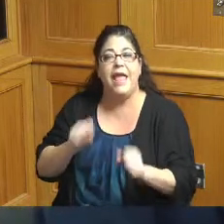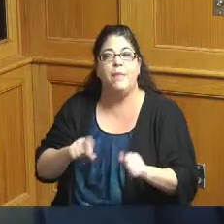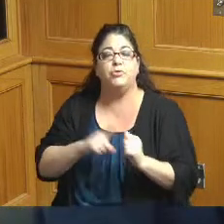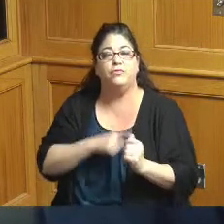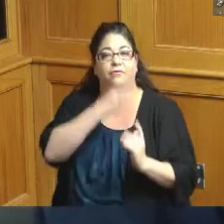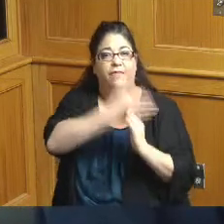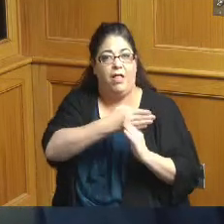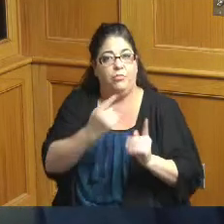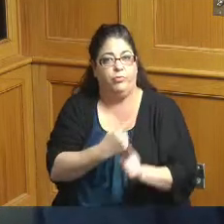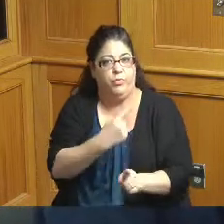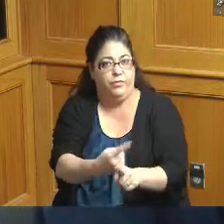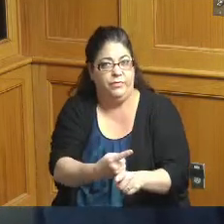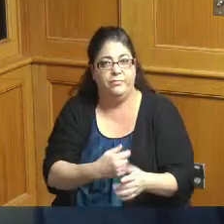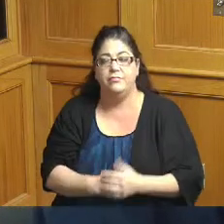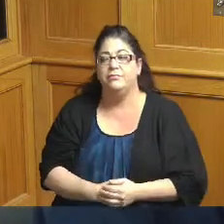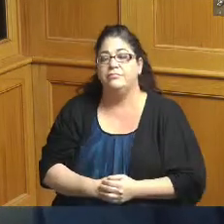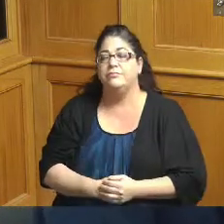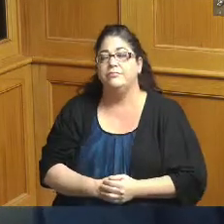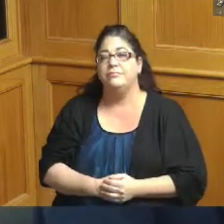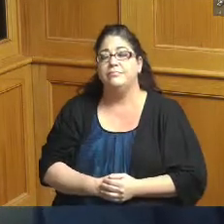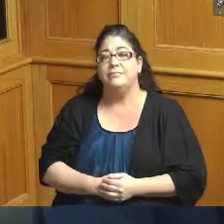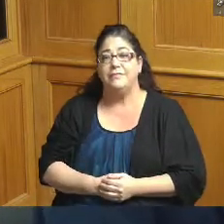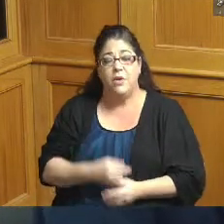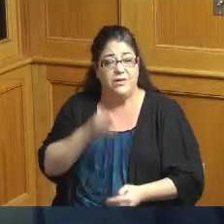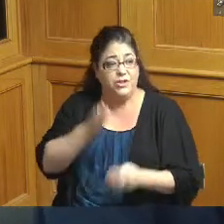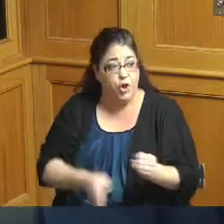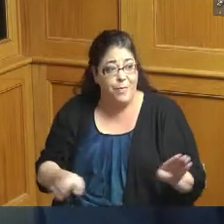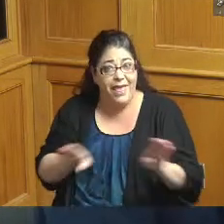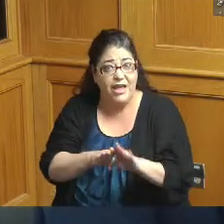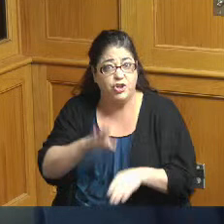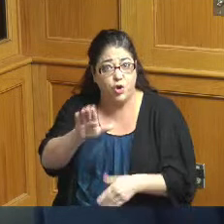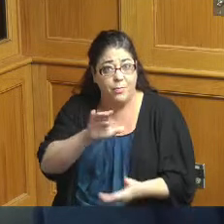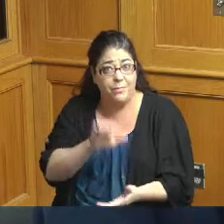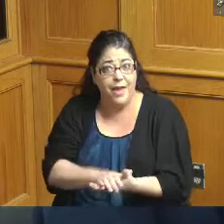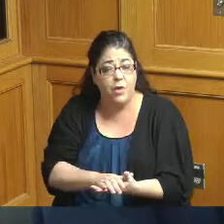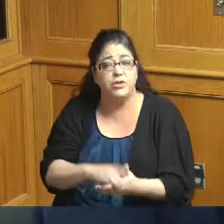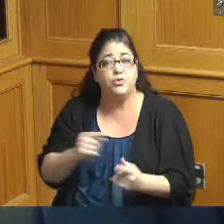finalize a termination of marriage are complicated and litigants often come to court to their final